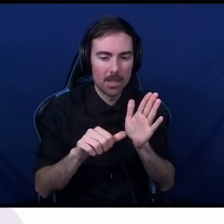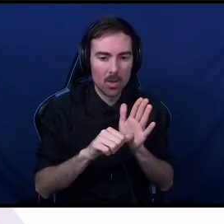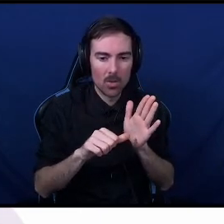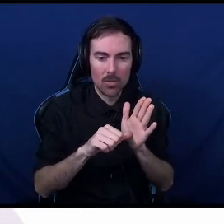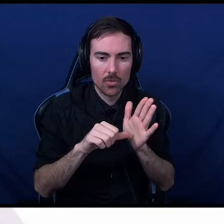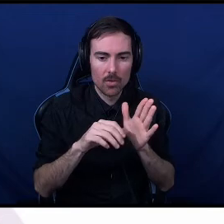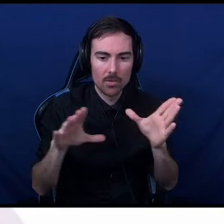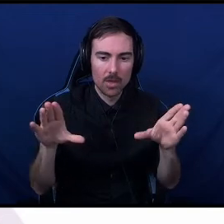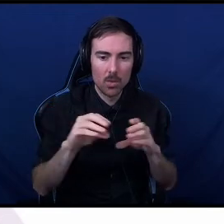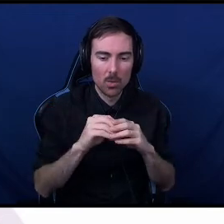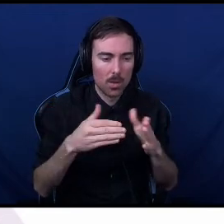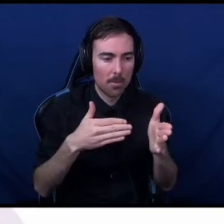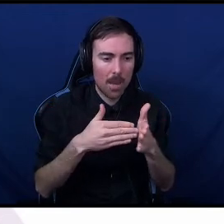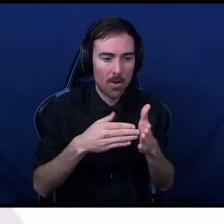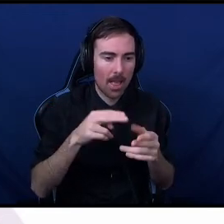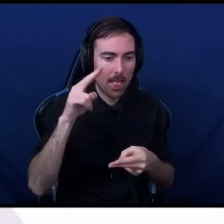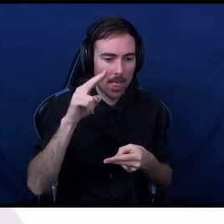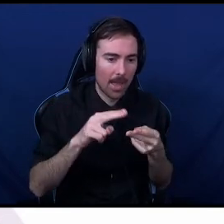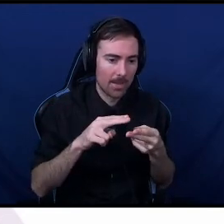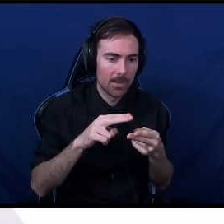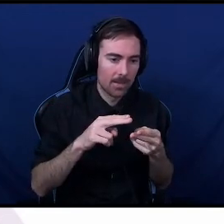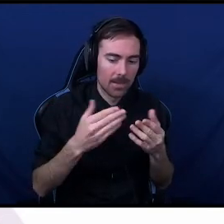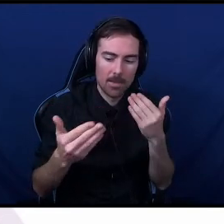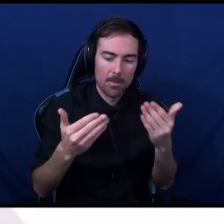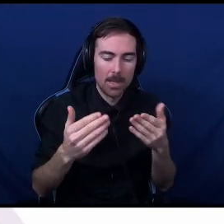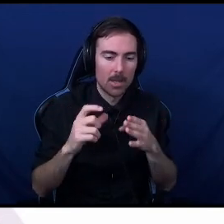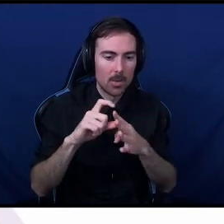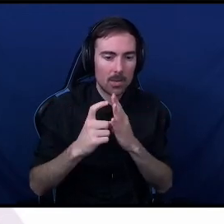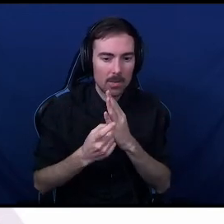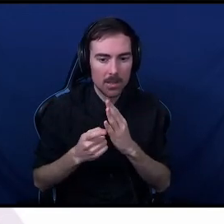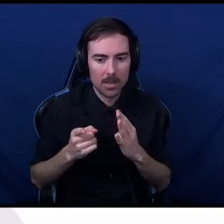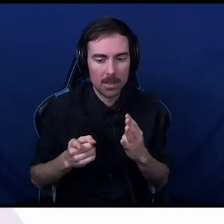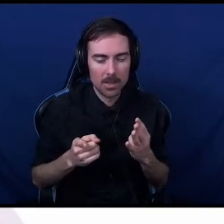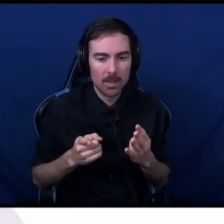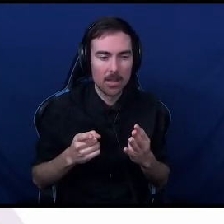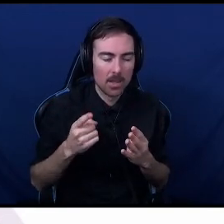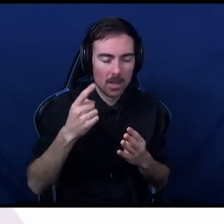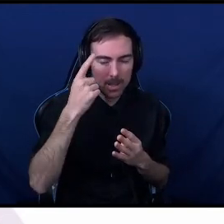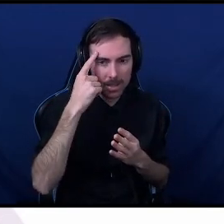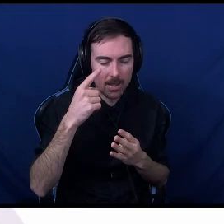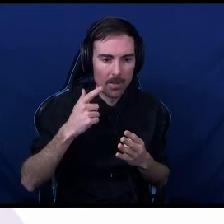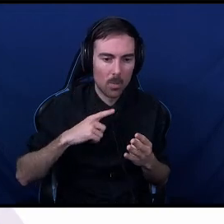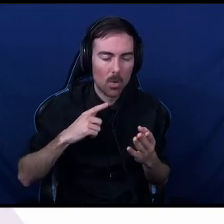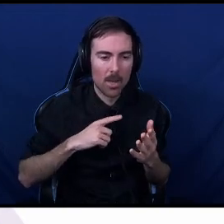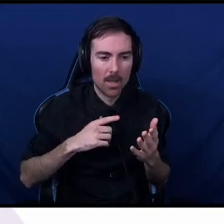disability in a lot of circumstances, right. And that's why I think the conversation around how businesses can